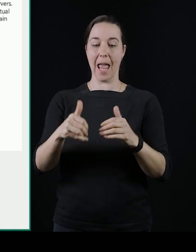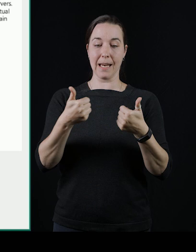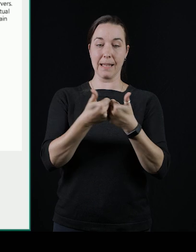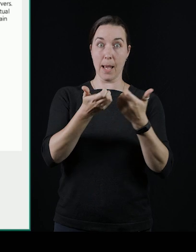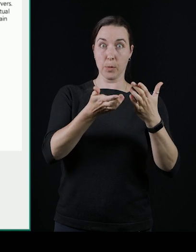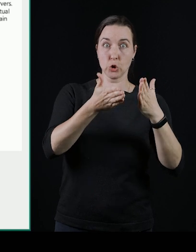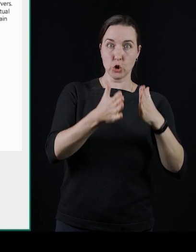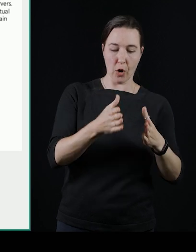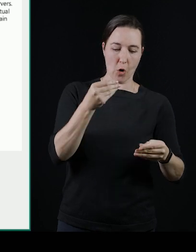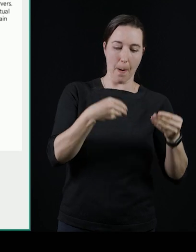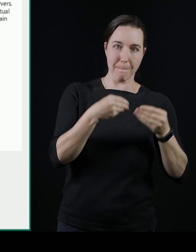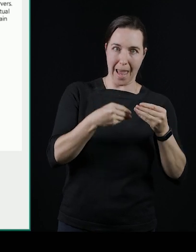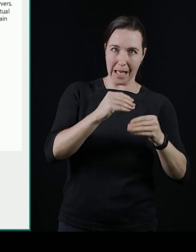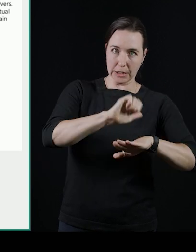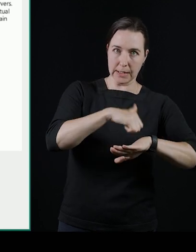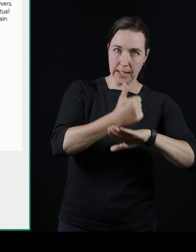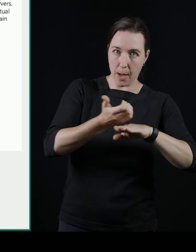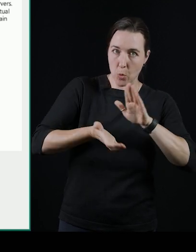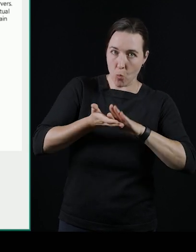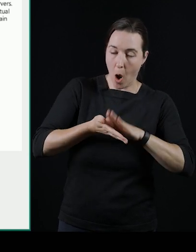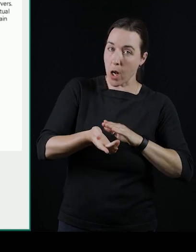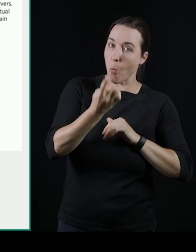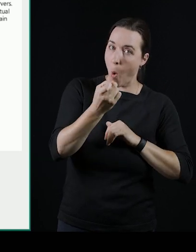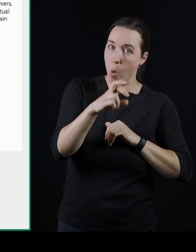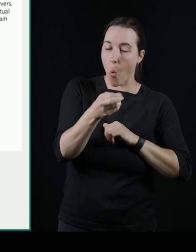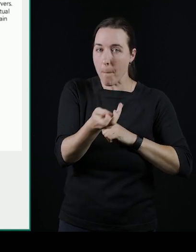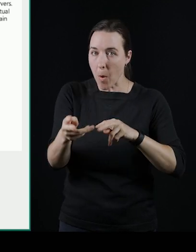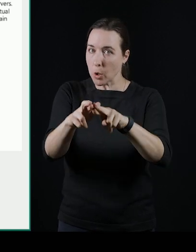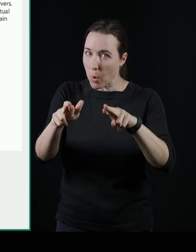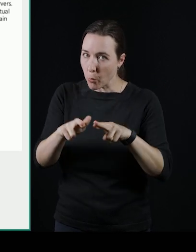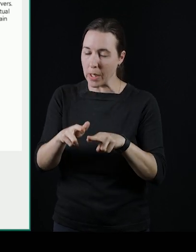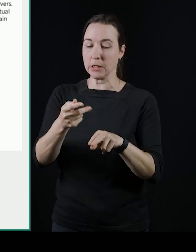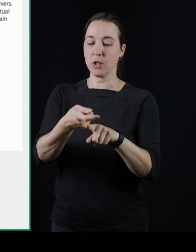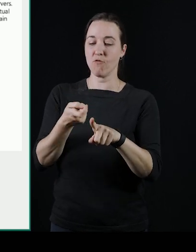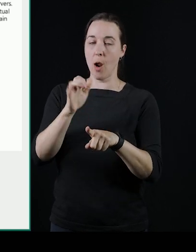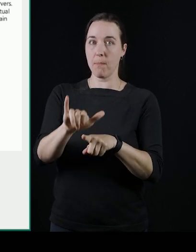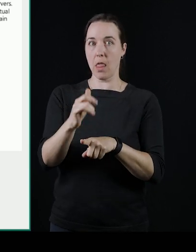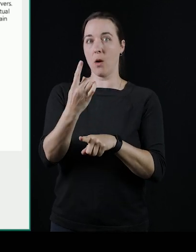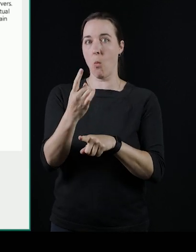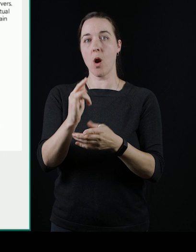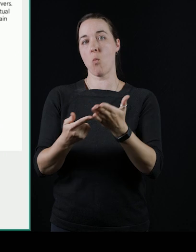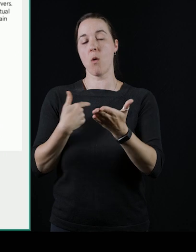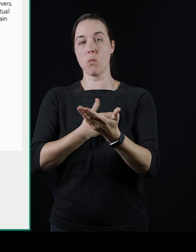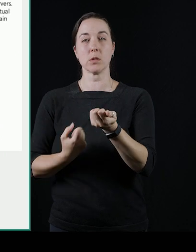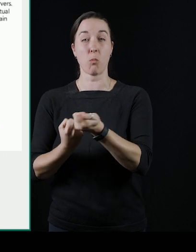configured to run in one or multiple regions from the ones that we, that we support.